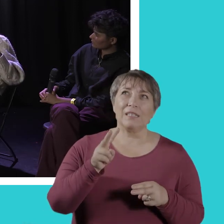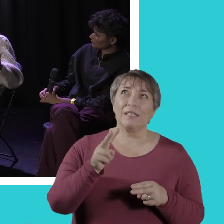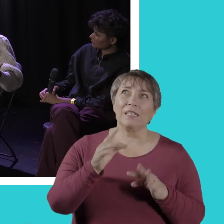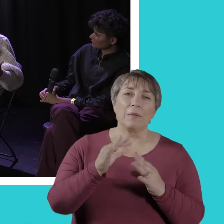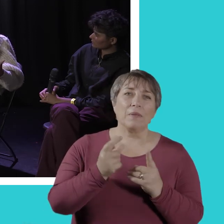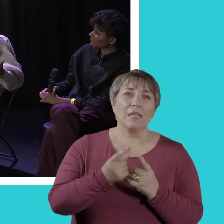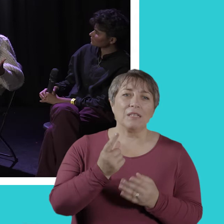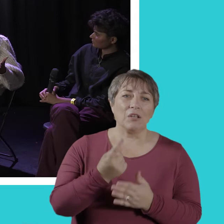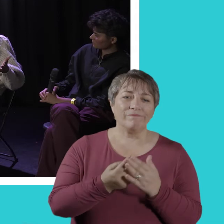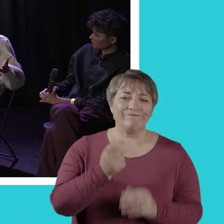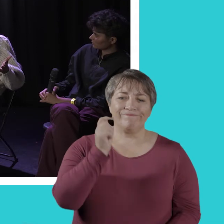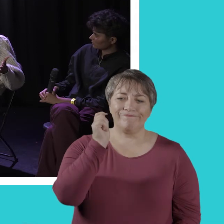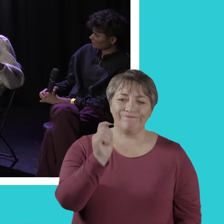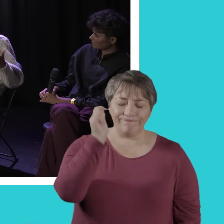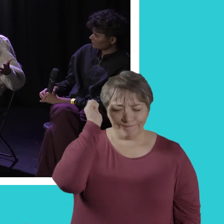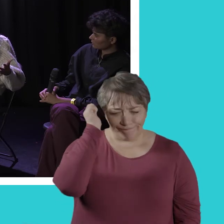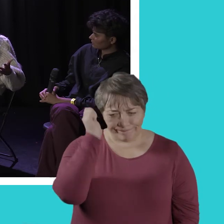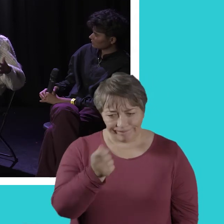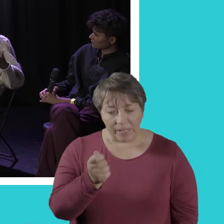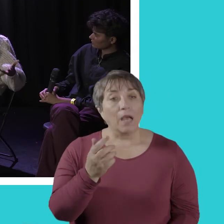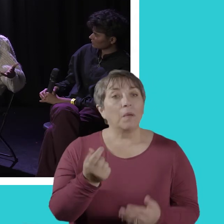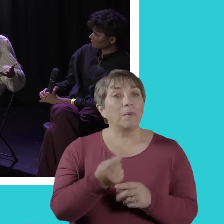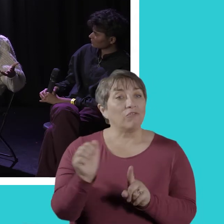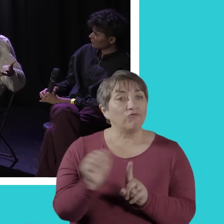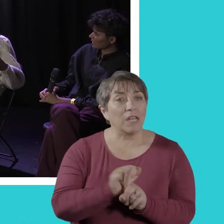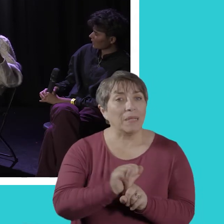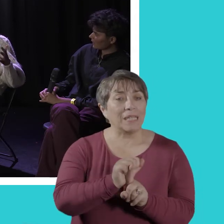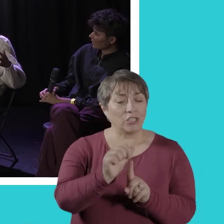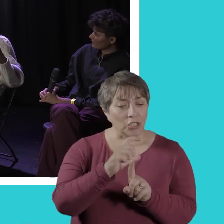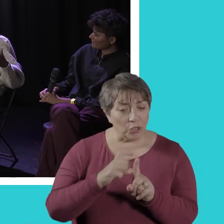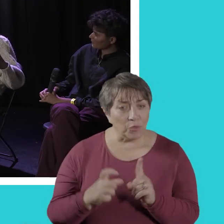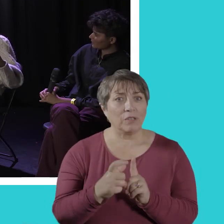isn't punitive but it's also about rehabilitation and community. As you say and finding alternative